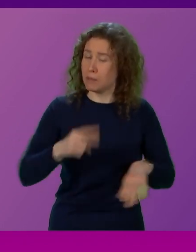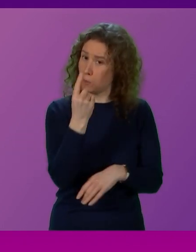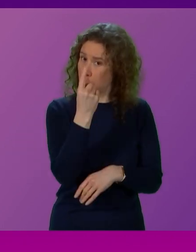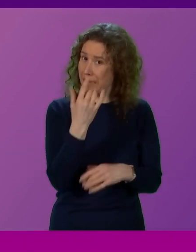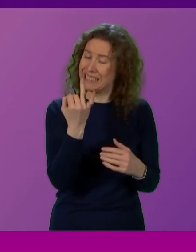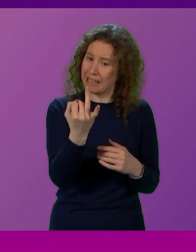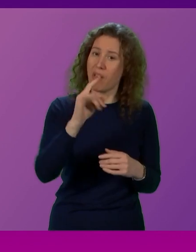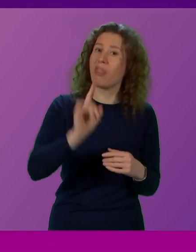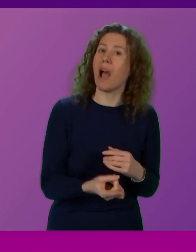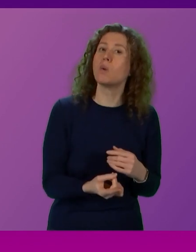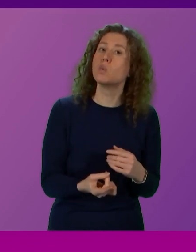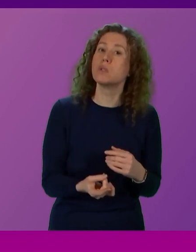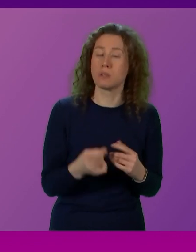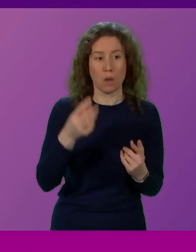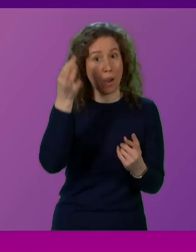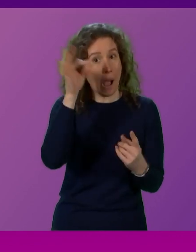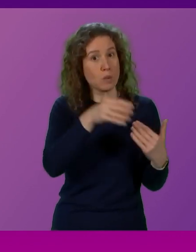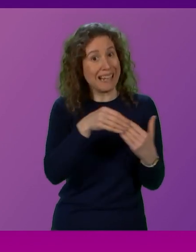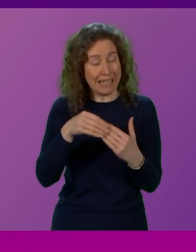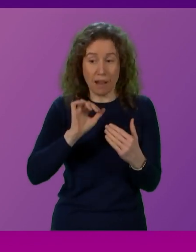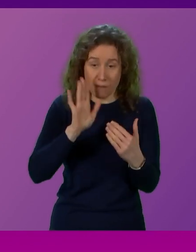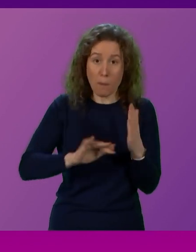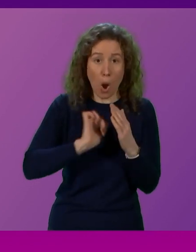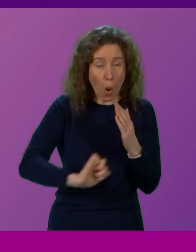Here is what council leaders from her own party say: